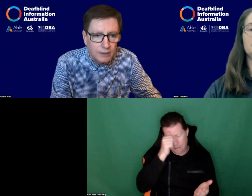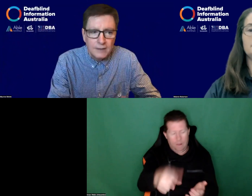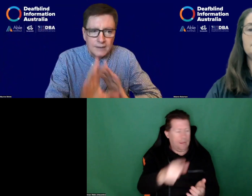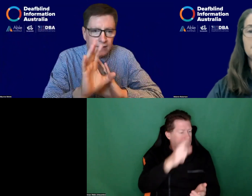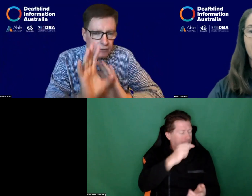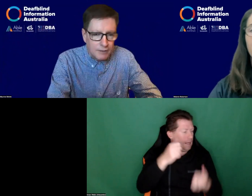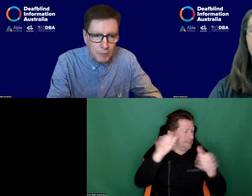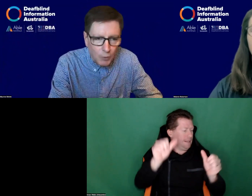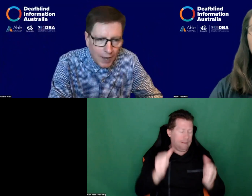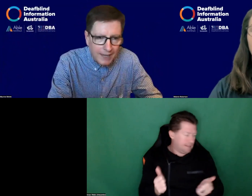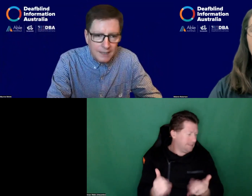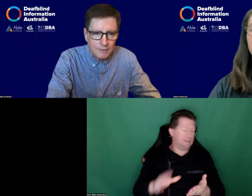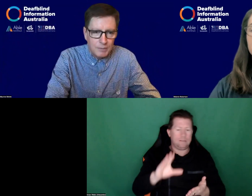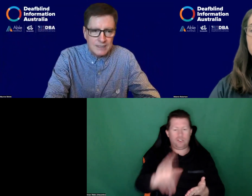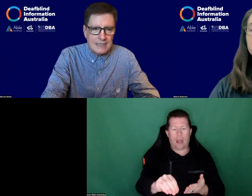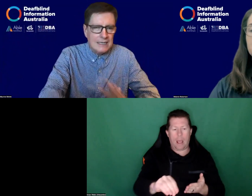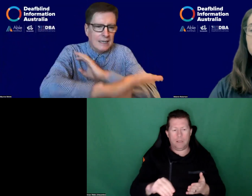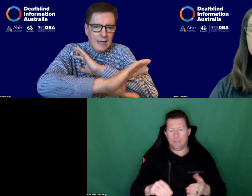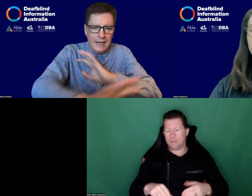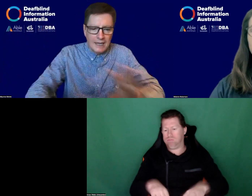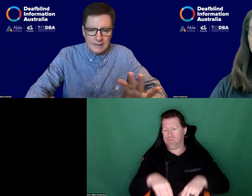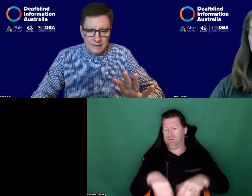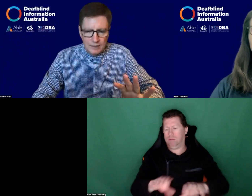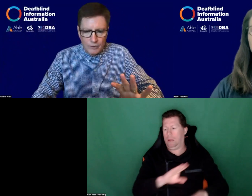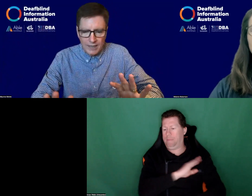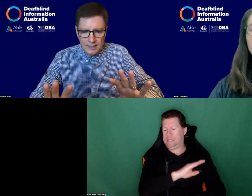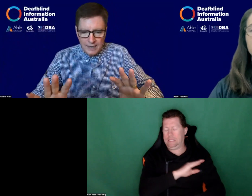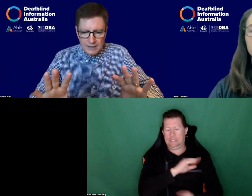It will keep them quiet and busy.